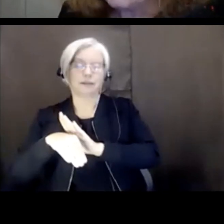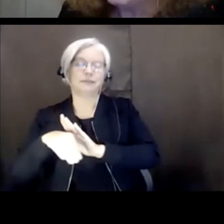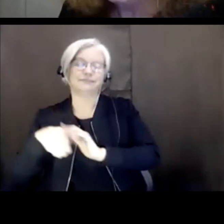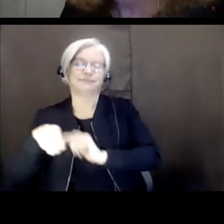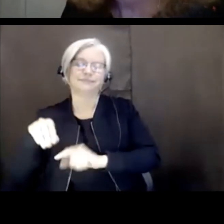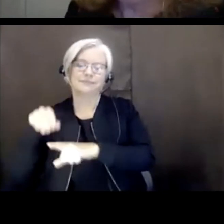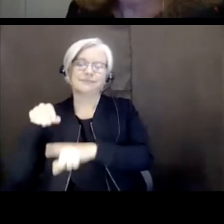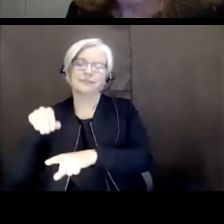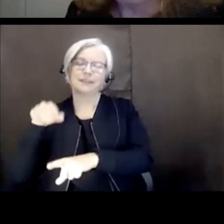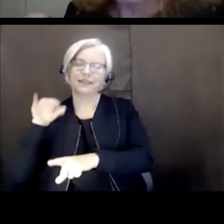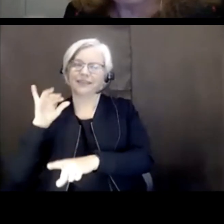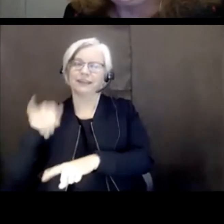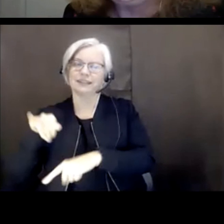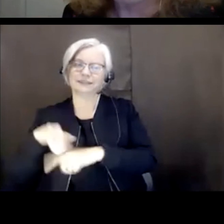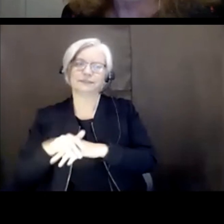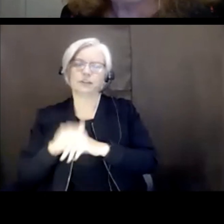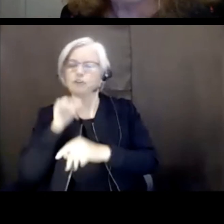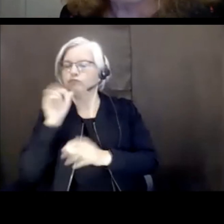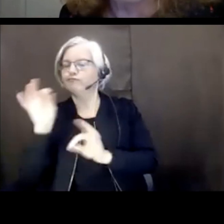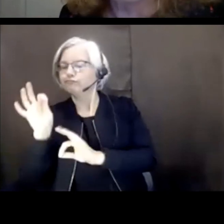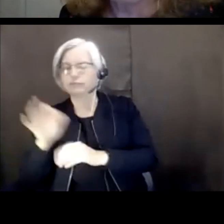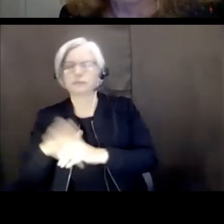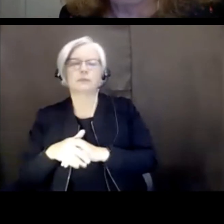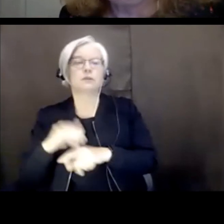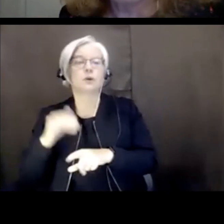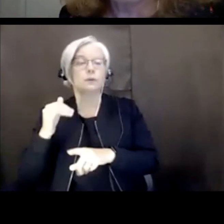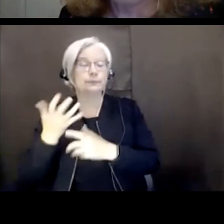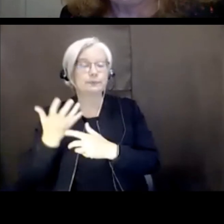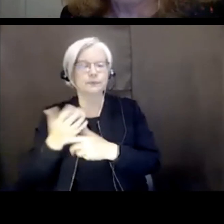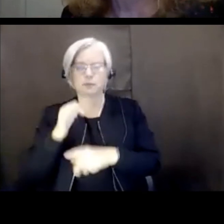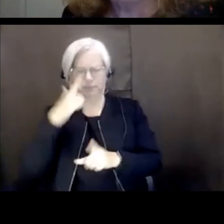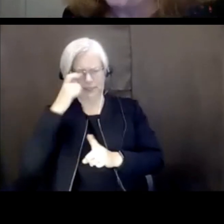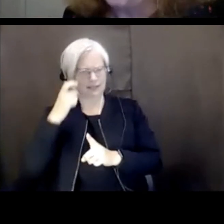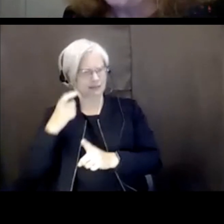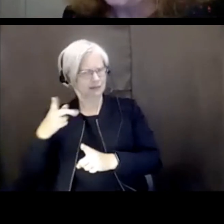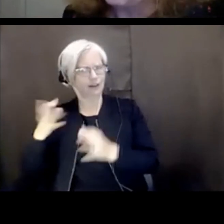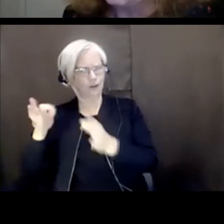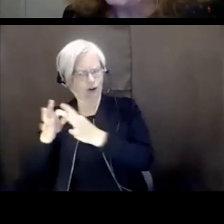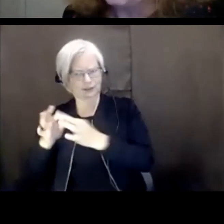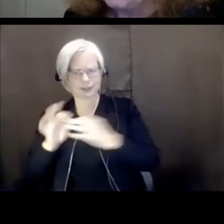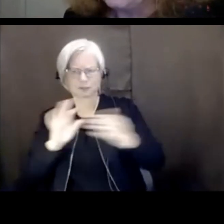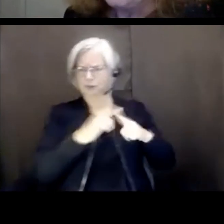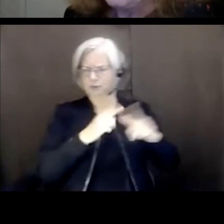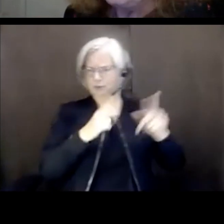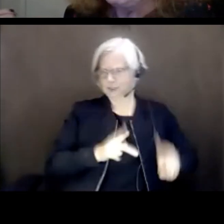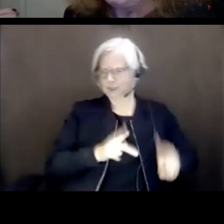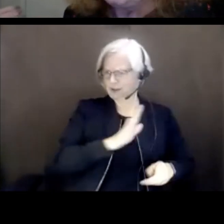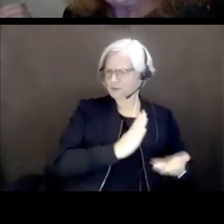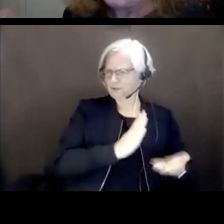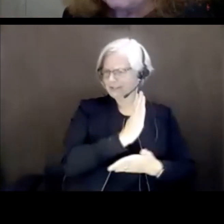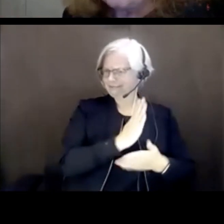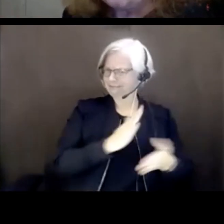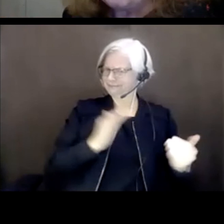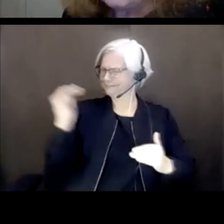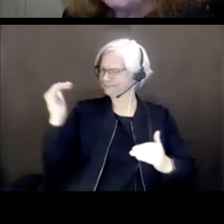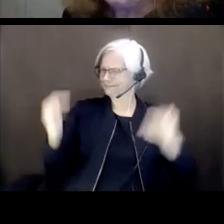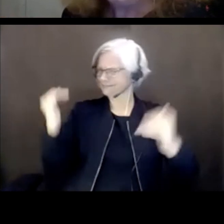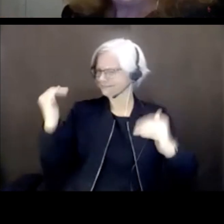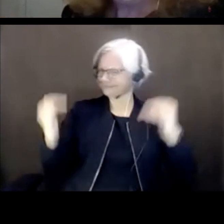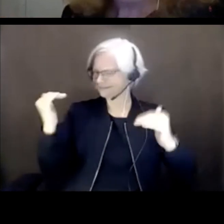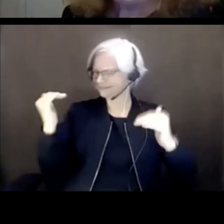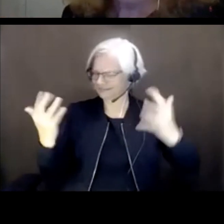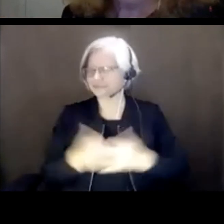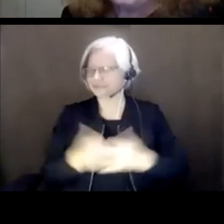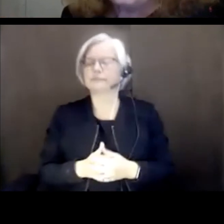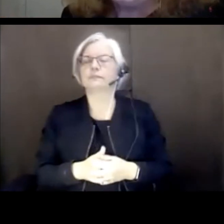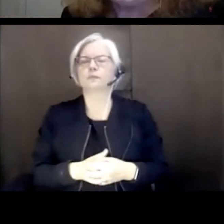SO, IF AN ACCOMMODATION REQUEST GOES TO THE VIABILITY OR THE ESSENTIAL NATURE